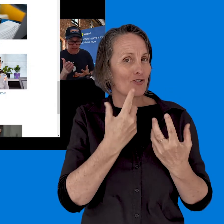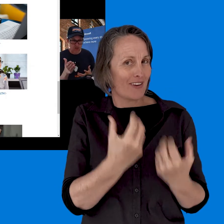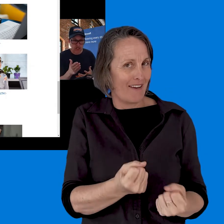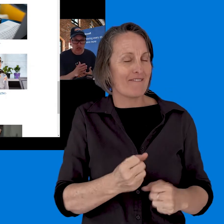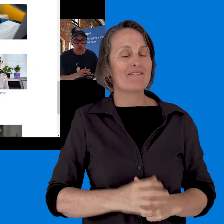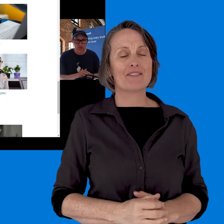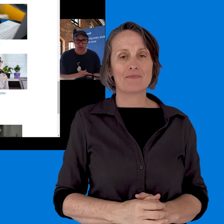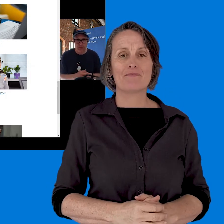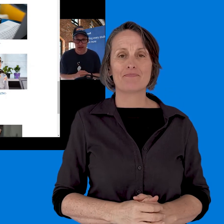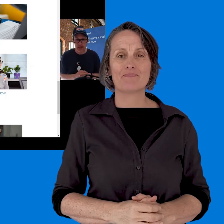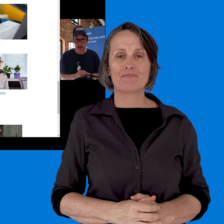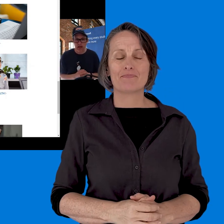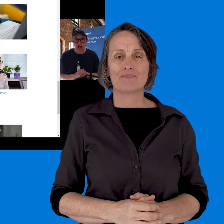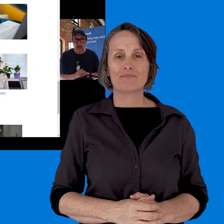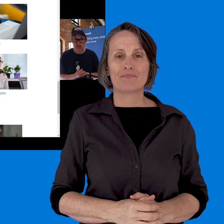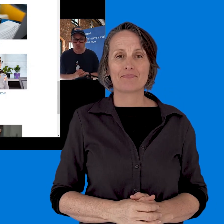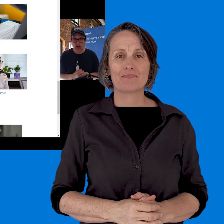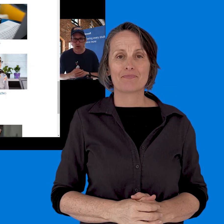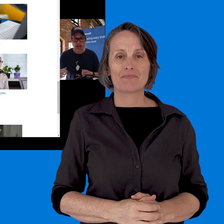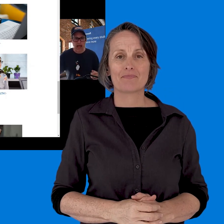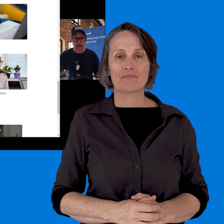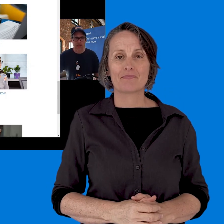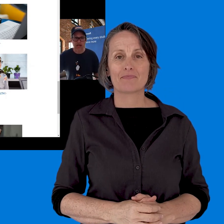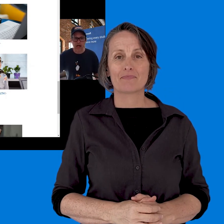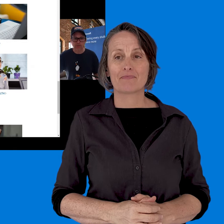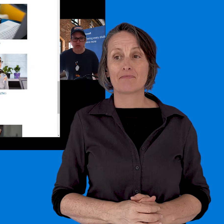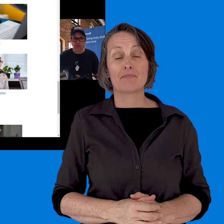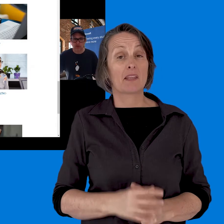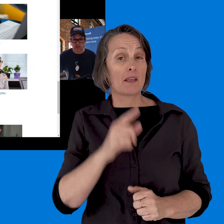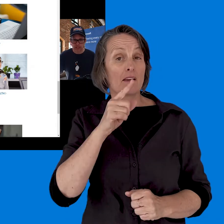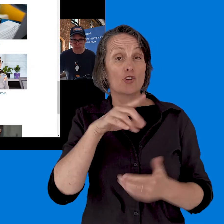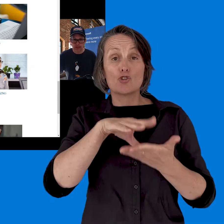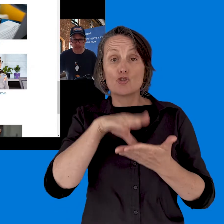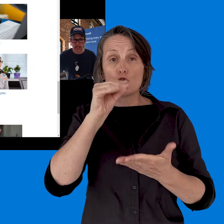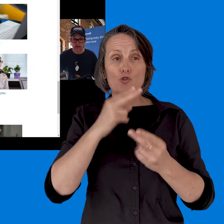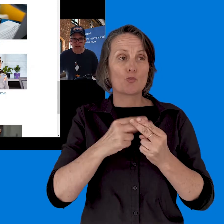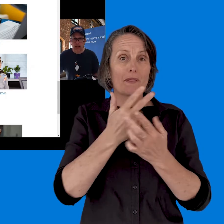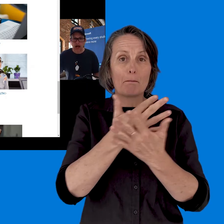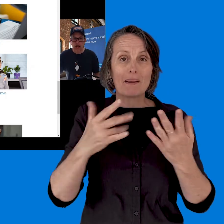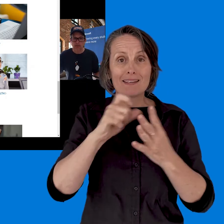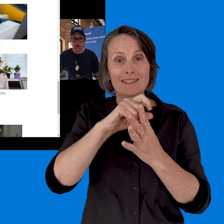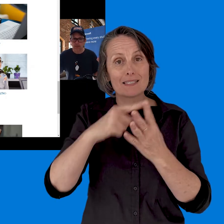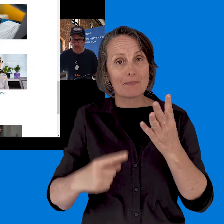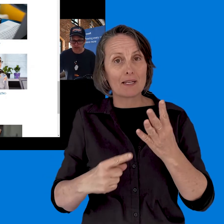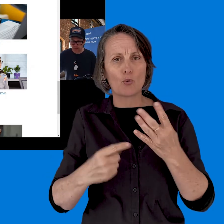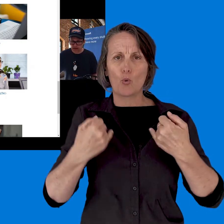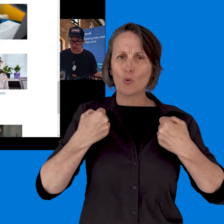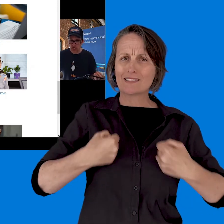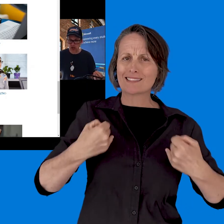That's where you go and find that out as well. And then multiply impaired, medically fragile,